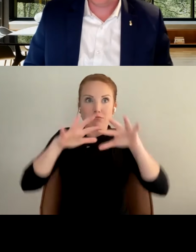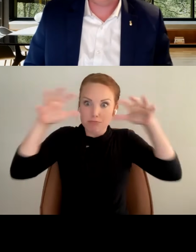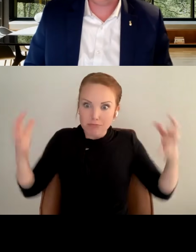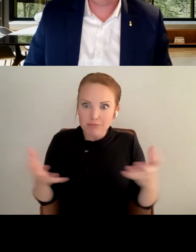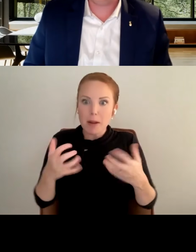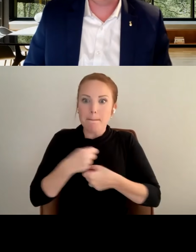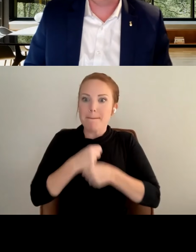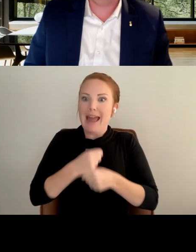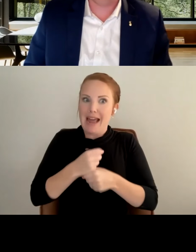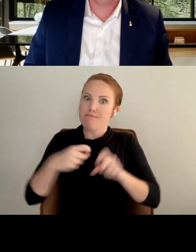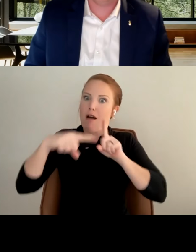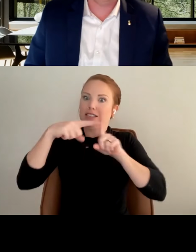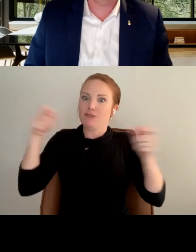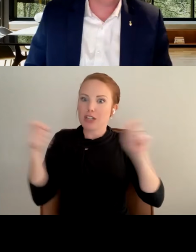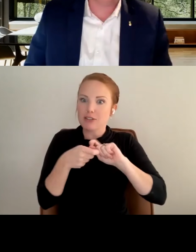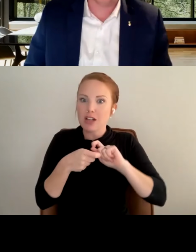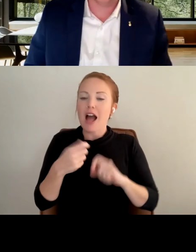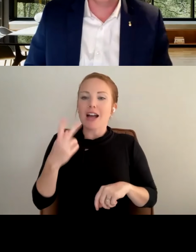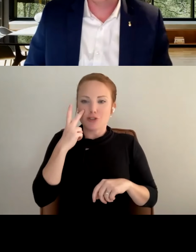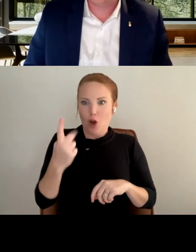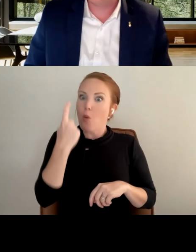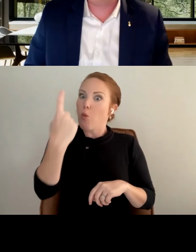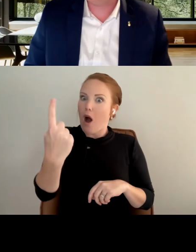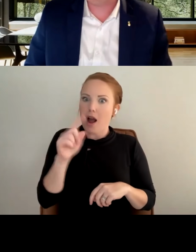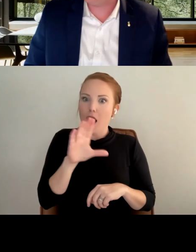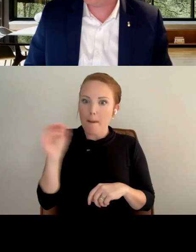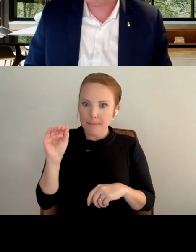I've seen companies start with one question on their procurement forms. Who reviewed the VPAT